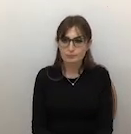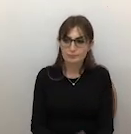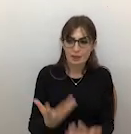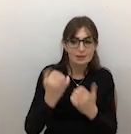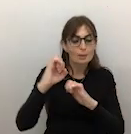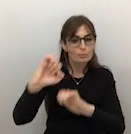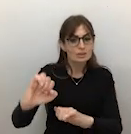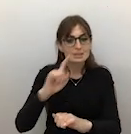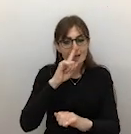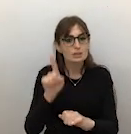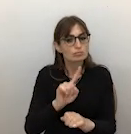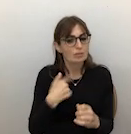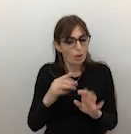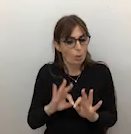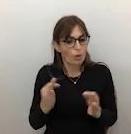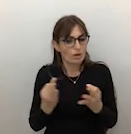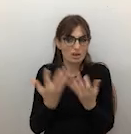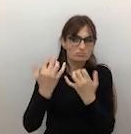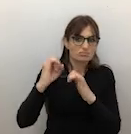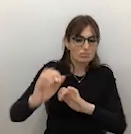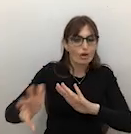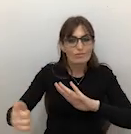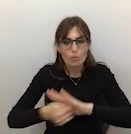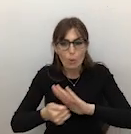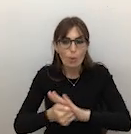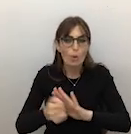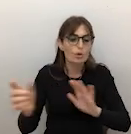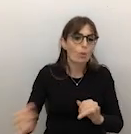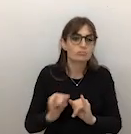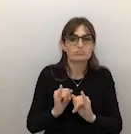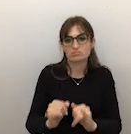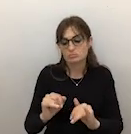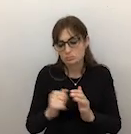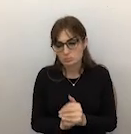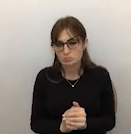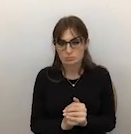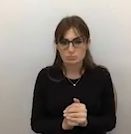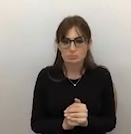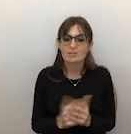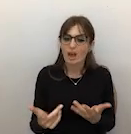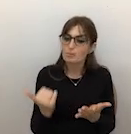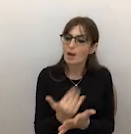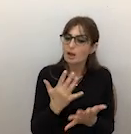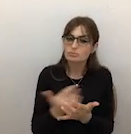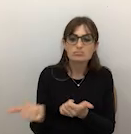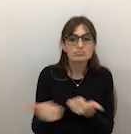that protect the assets of the organisation against fraud or misuse, and ensure effective risk management.